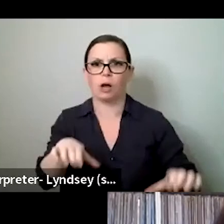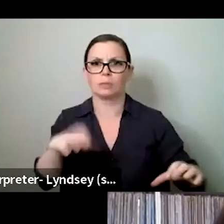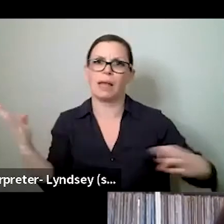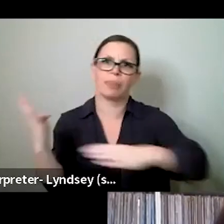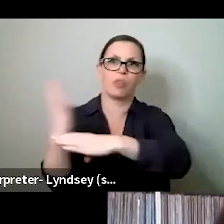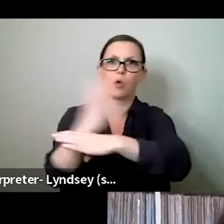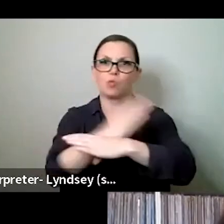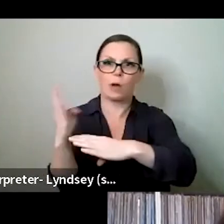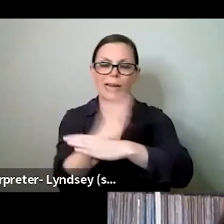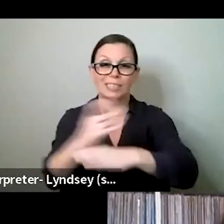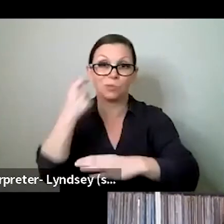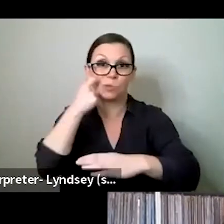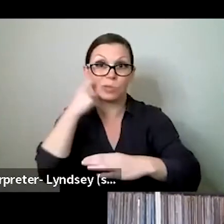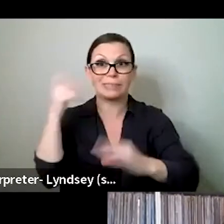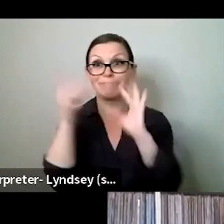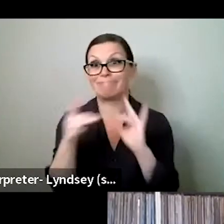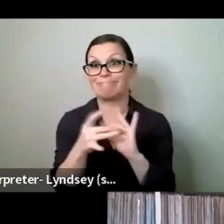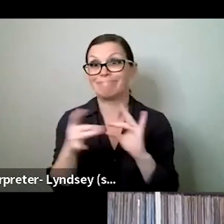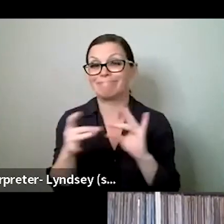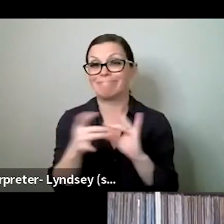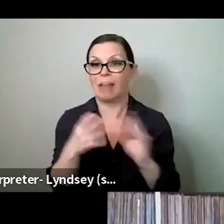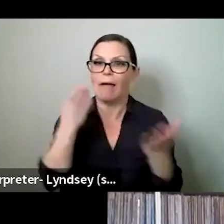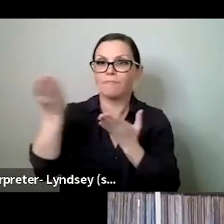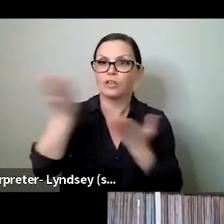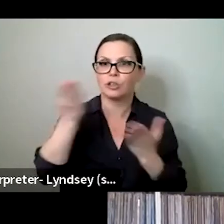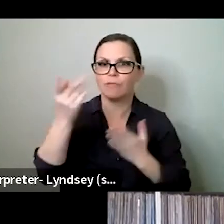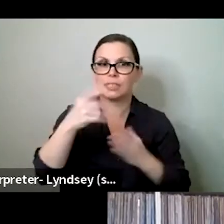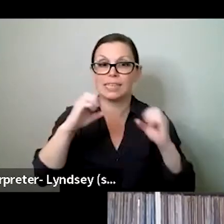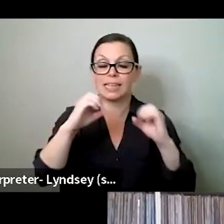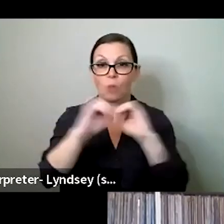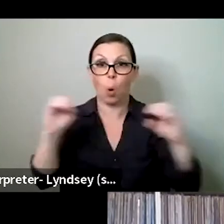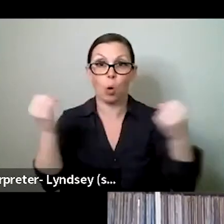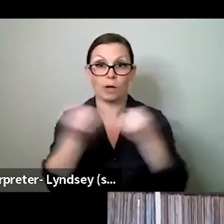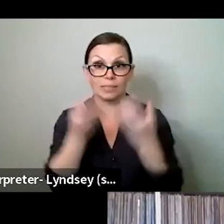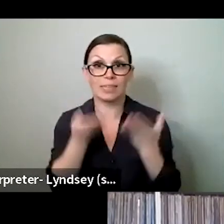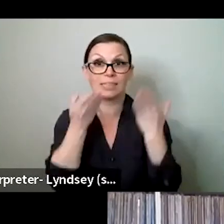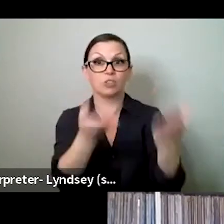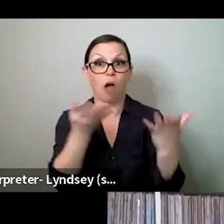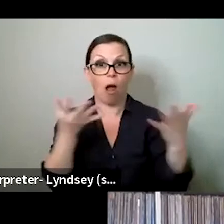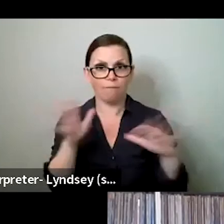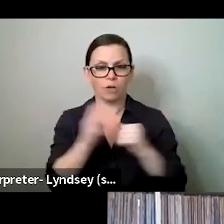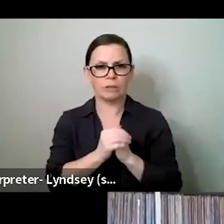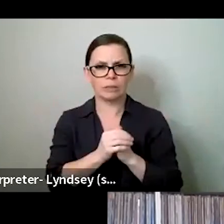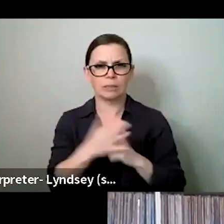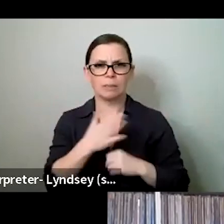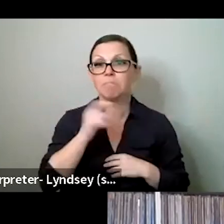as we just heard, of services that your organization offers. So my question is,